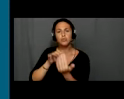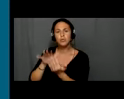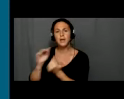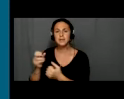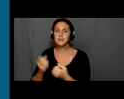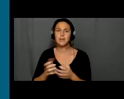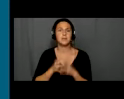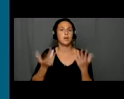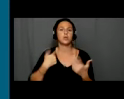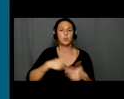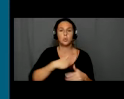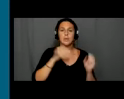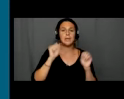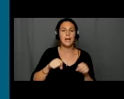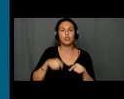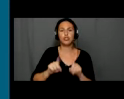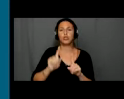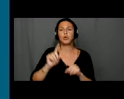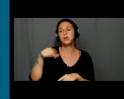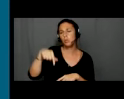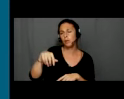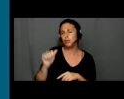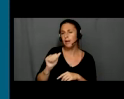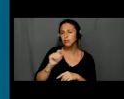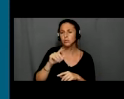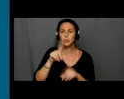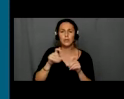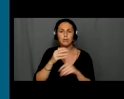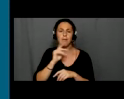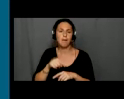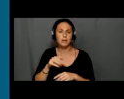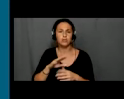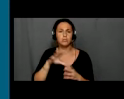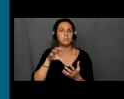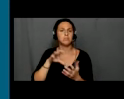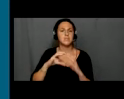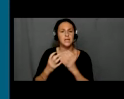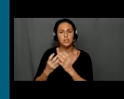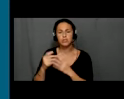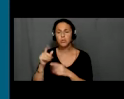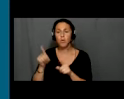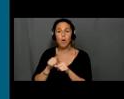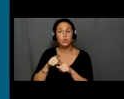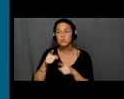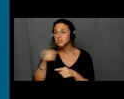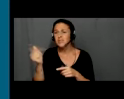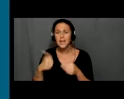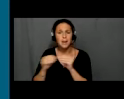can during the question and answer session and other speaker feel free to put any answers in